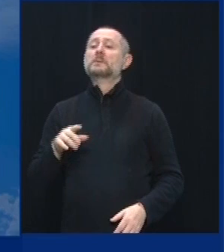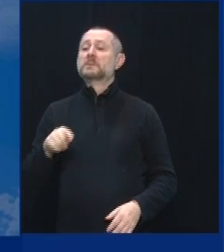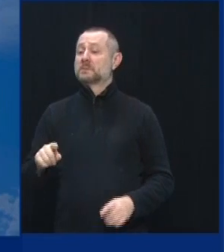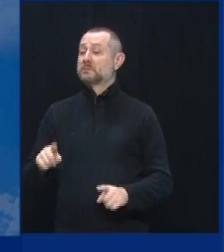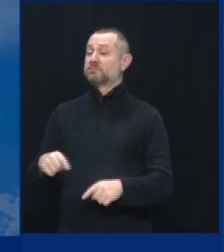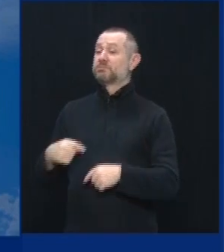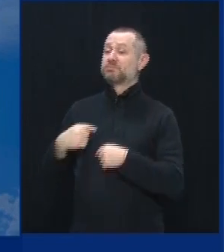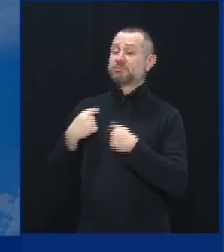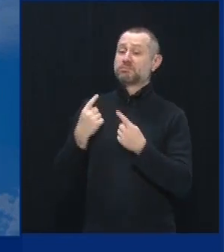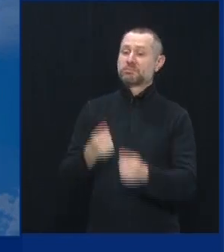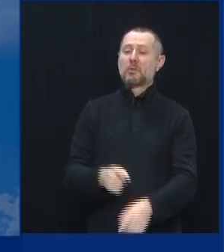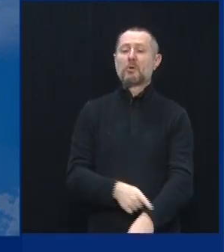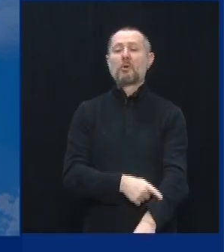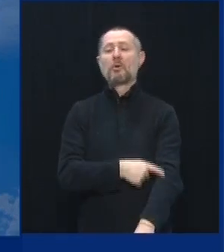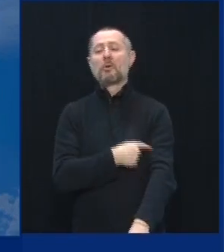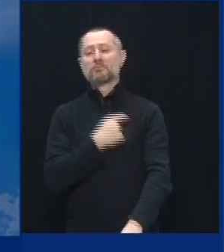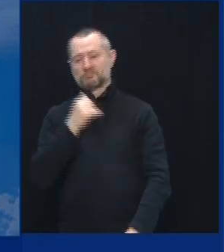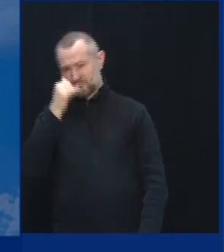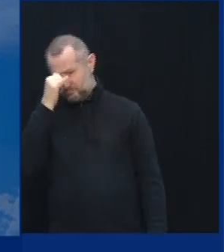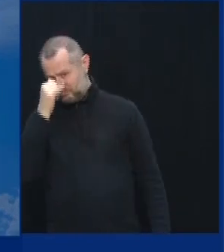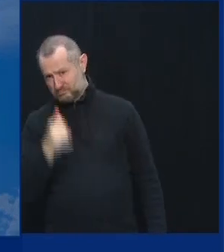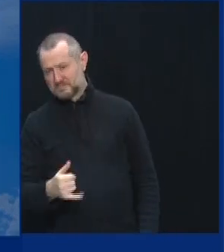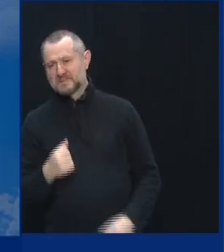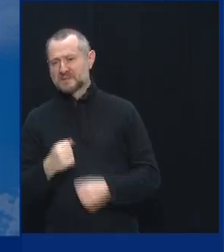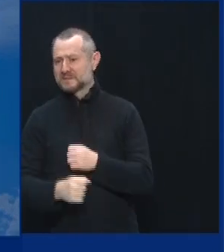THE STATE BUDGET. FORGET THAT, THEY SHOULD BE DOING THAT ANYWAY.